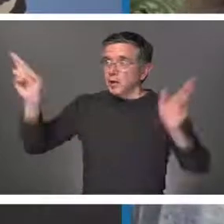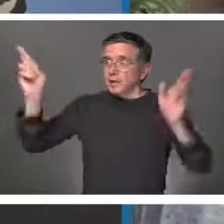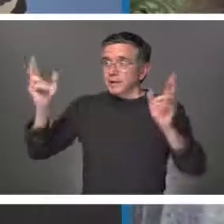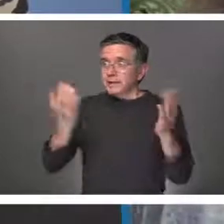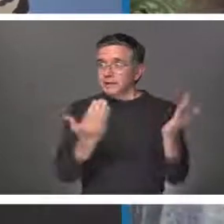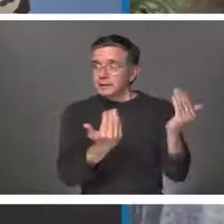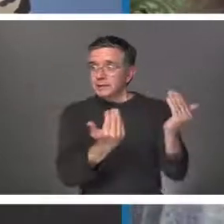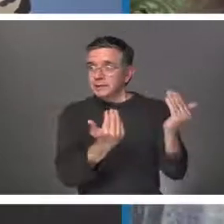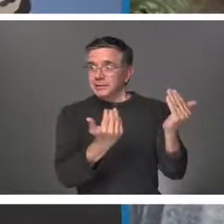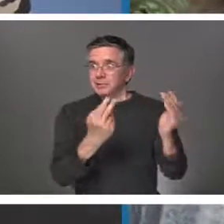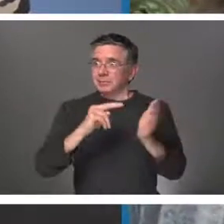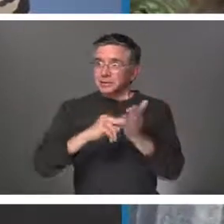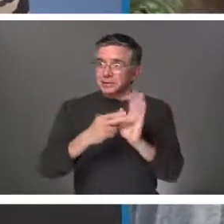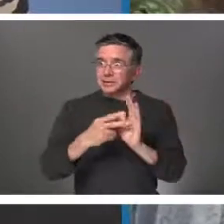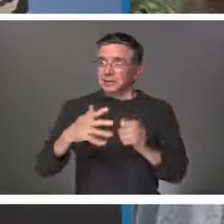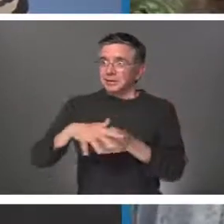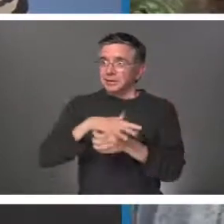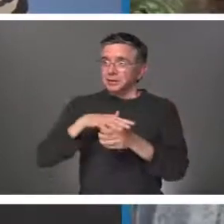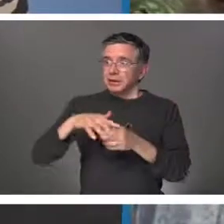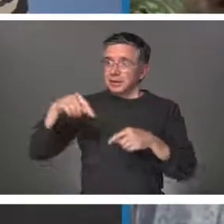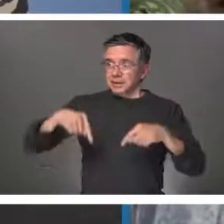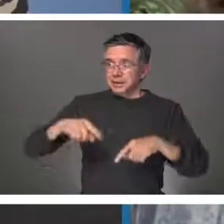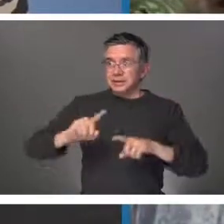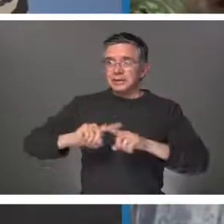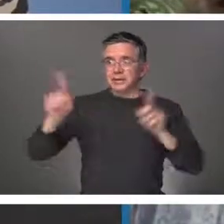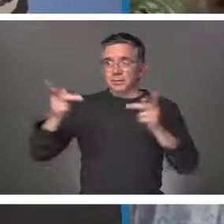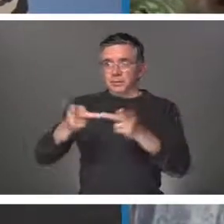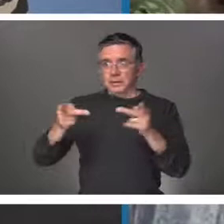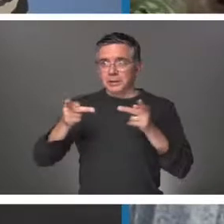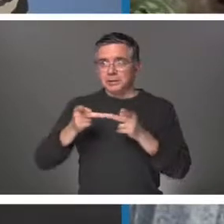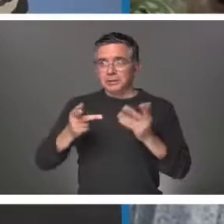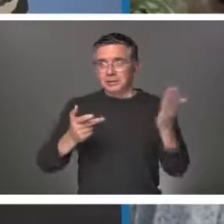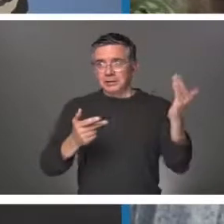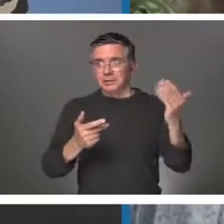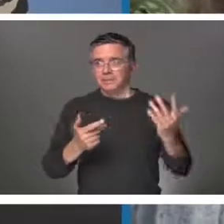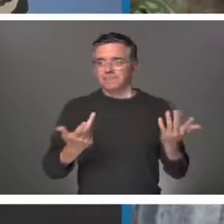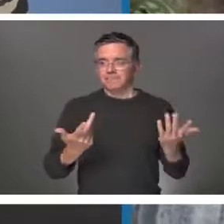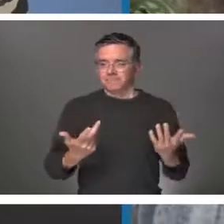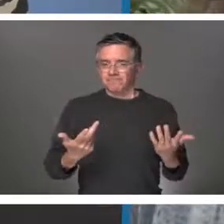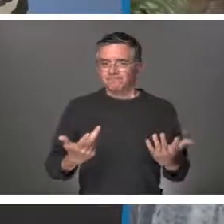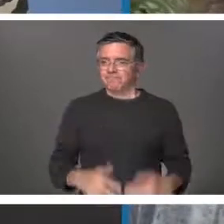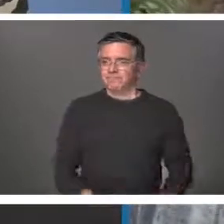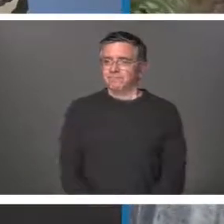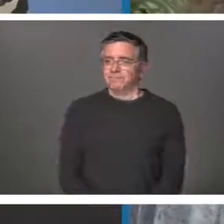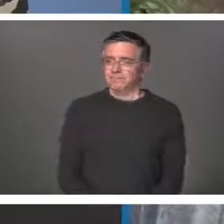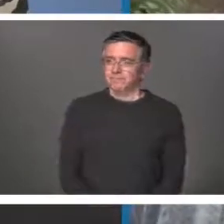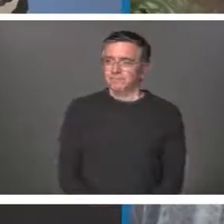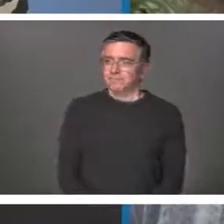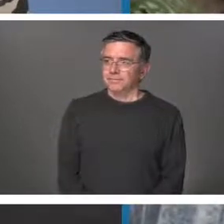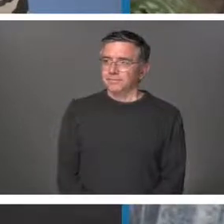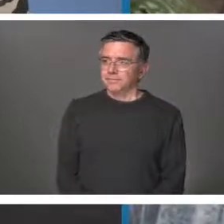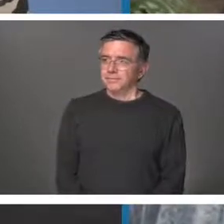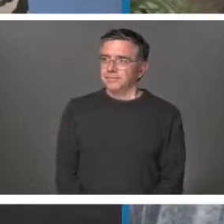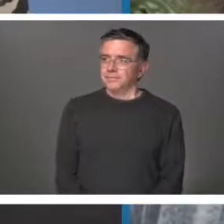to be trying to address a crisis like COVID. If we just know that nobody's gonna do this alone,